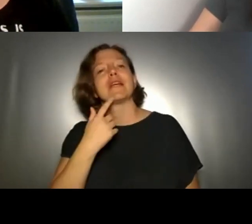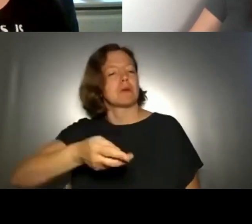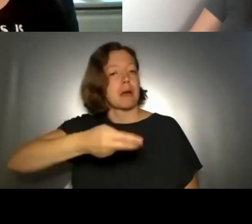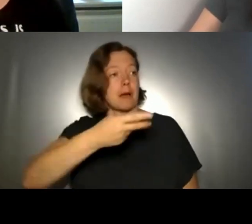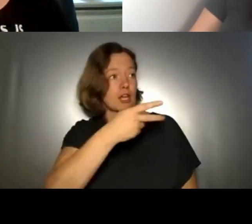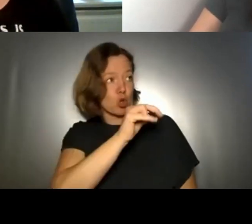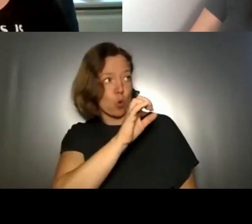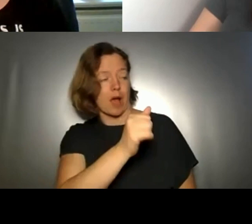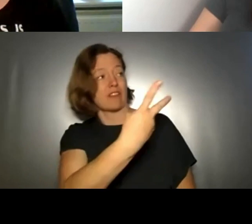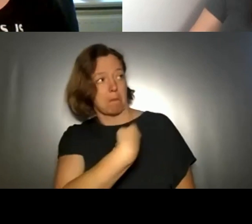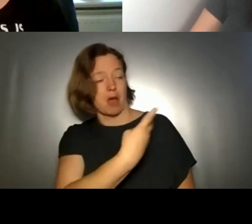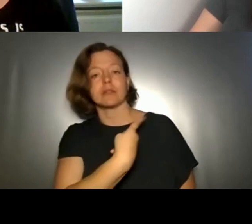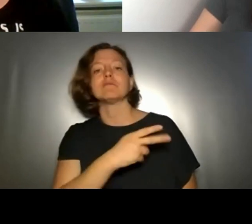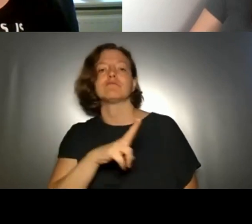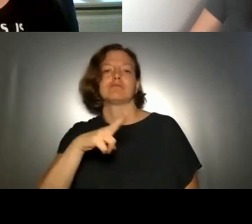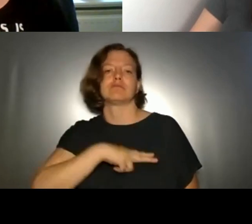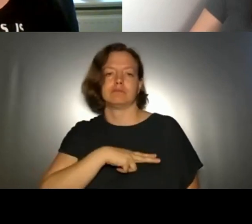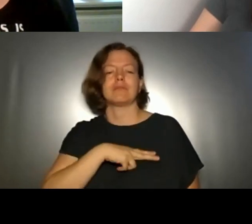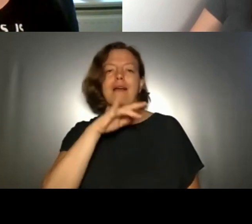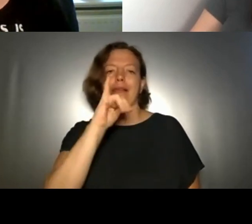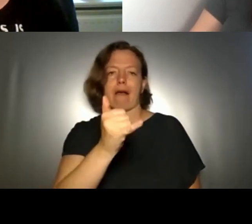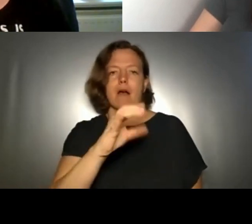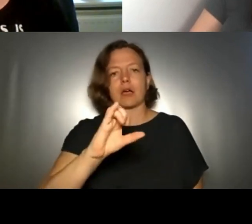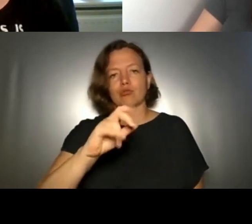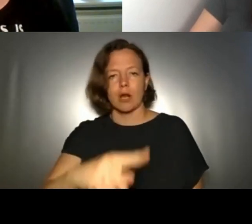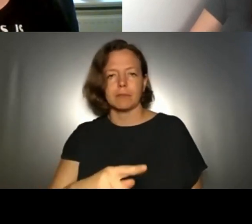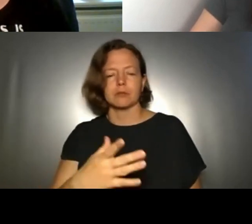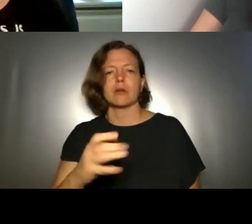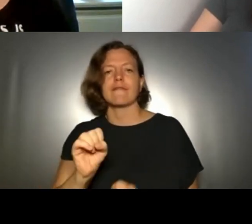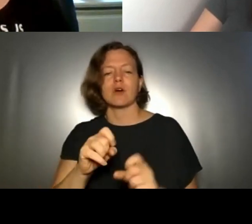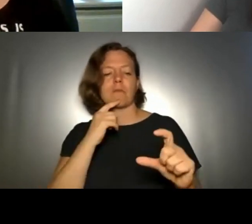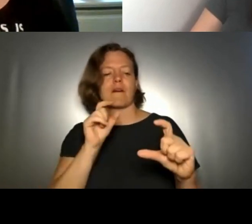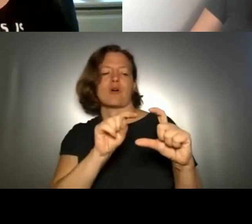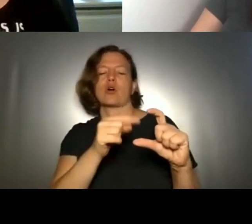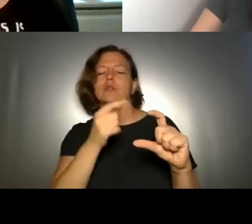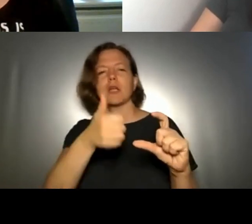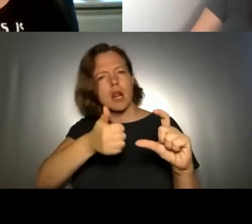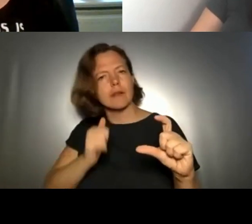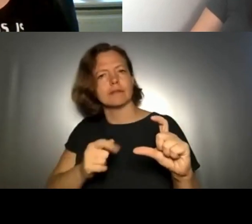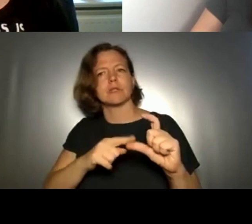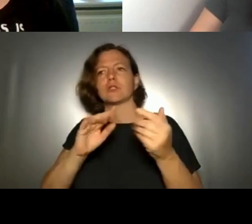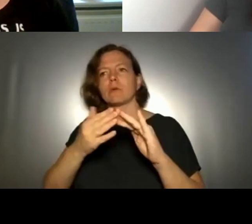We find it an empowering word that enables us to locate ourselves in communities of activism